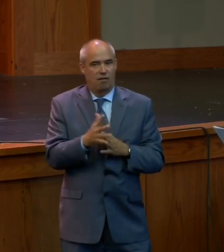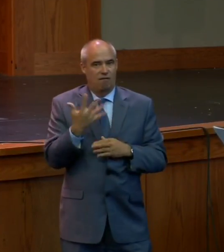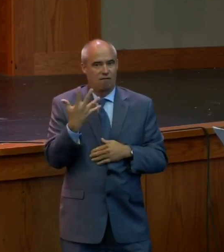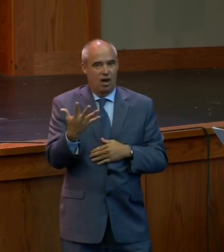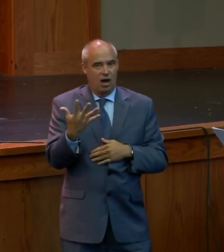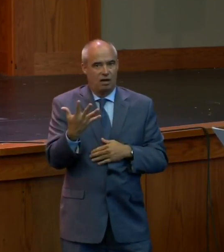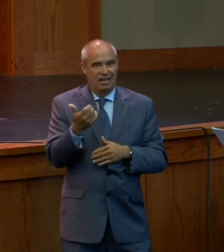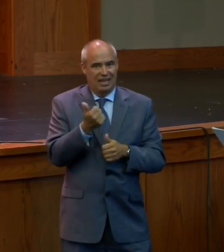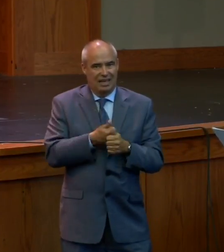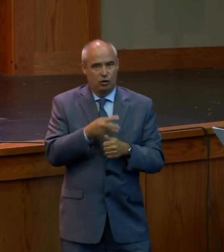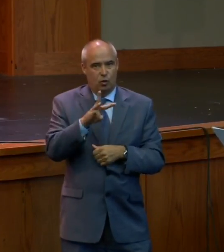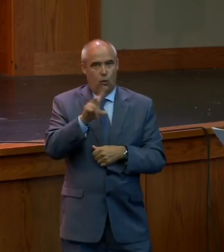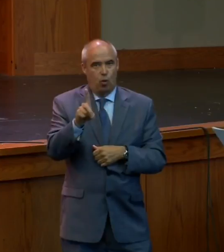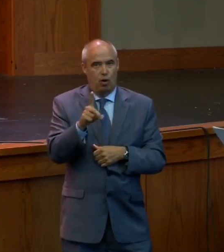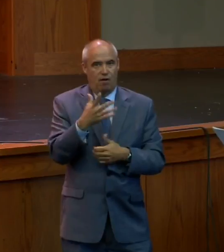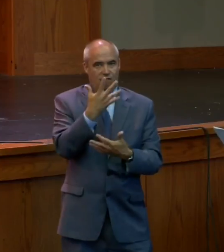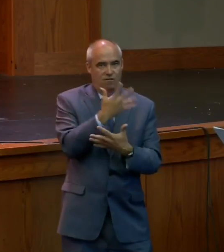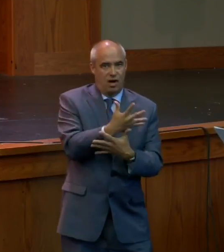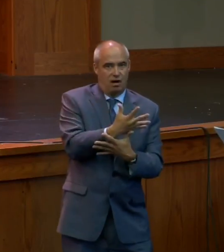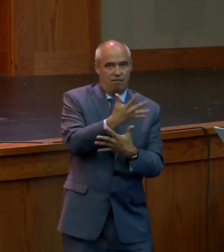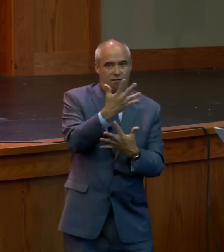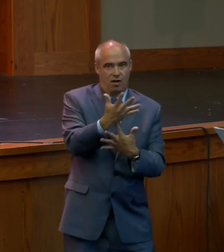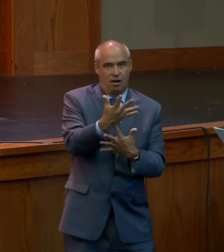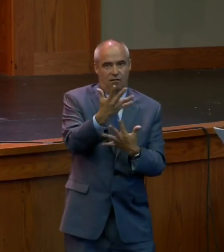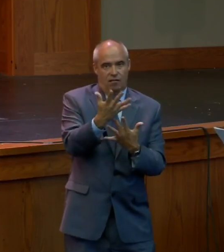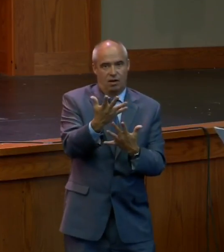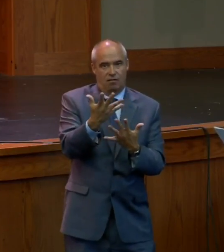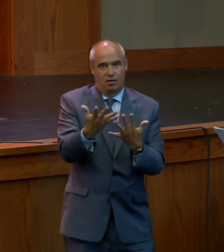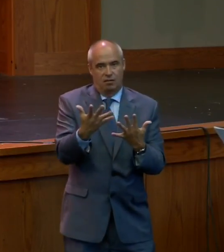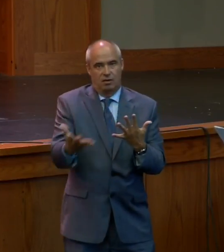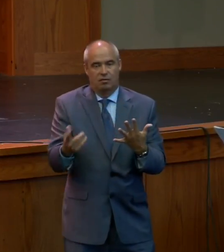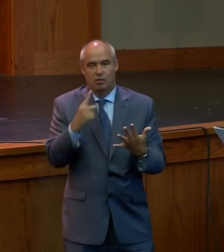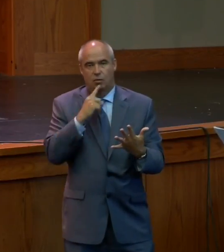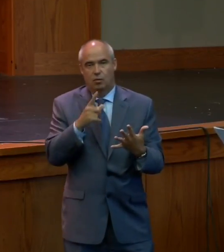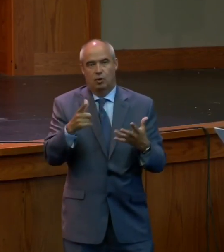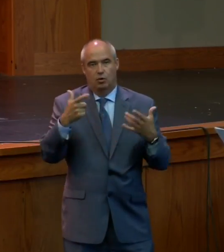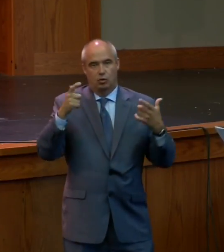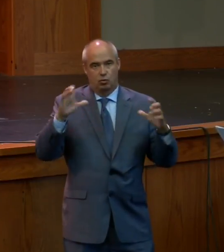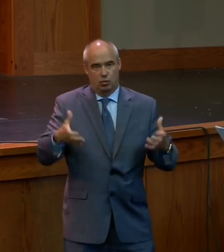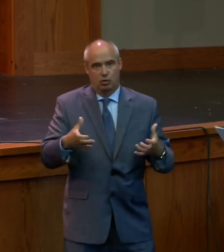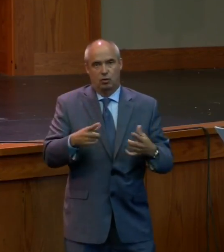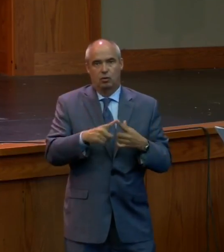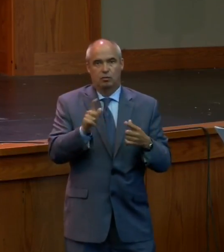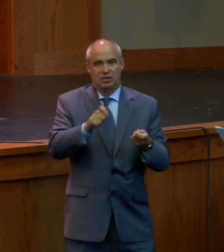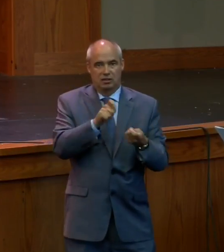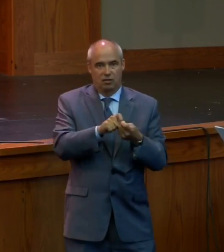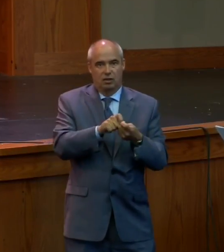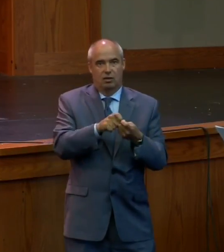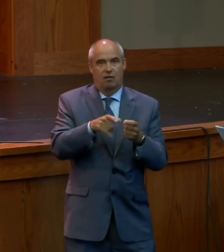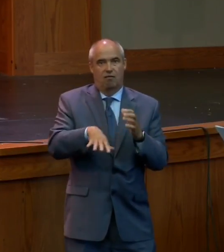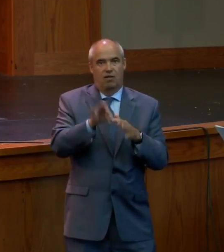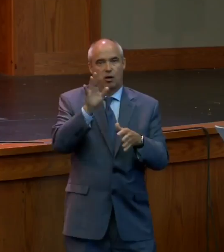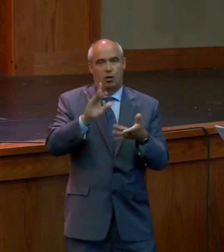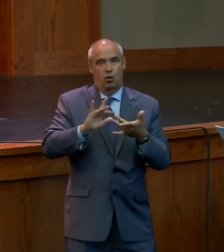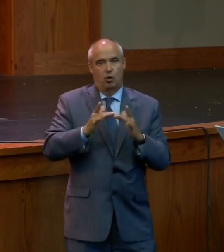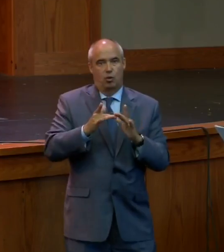SINGLE TRANSFERABLE VOTE GREETING A SIGNIFICANTLY LARGER BODY. SPECIFICS CAN BE FOUND ONLINE BUT THIS SYSTEM WILL RESULT IN A